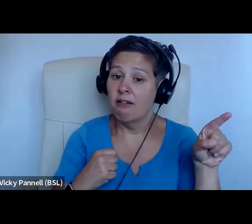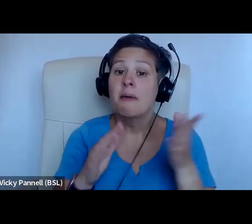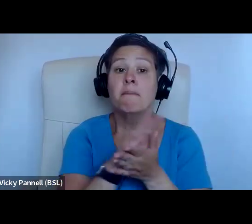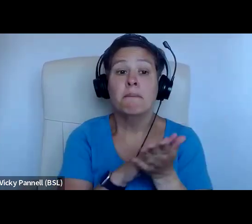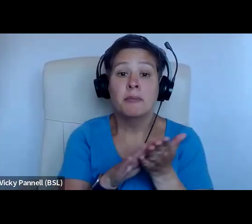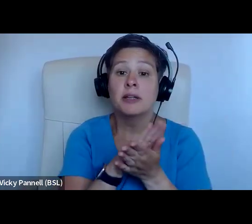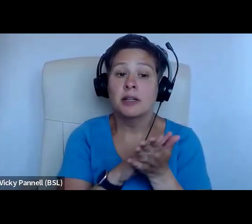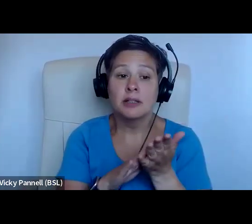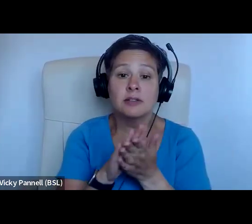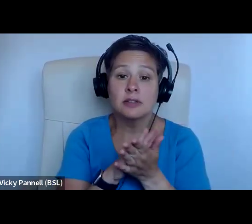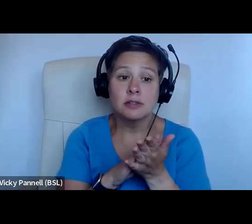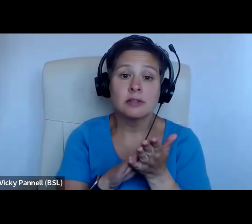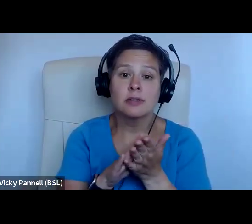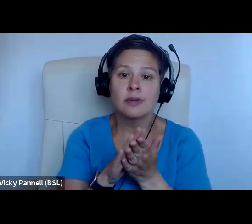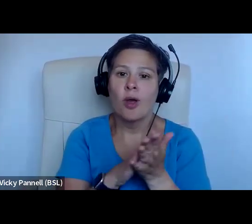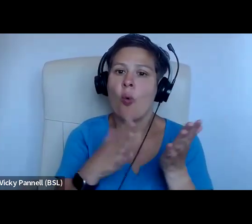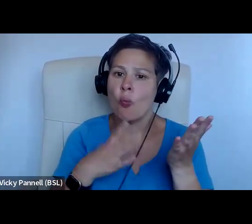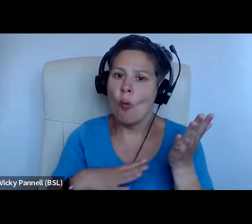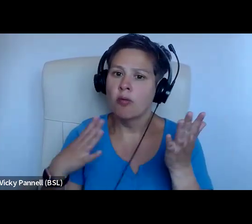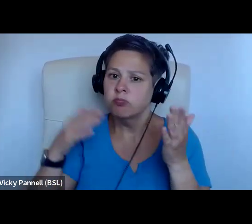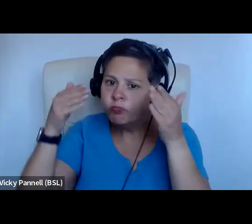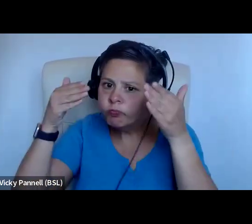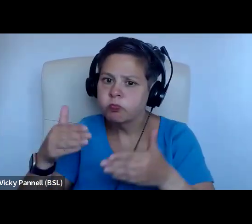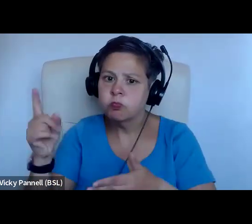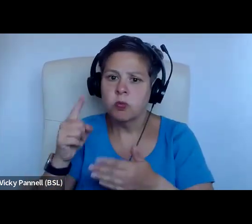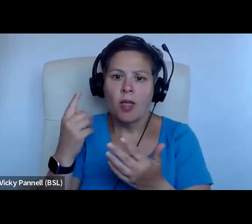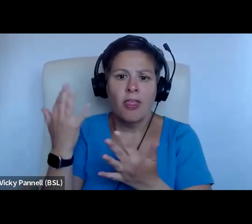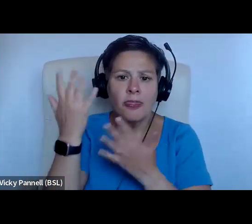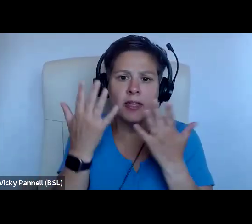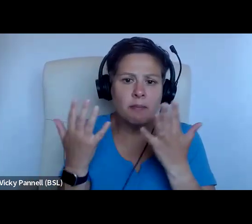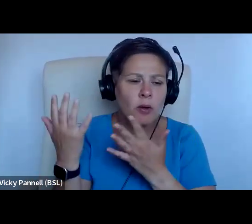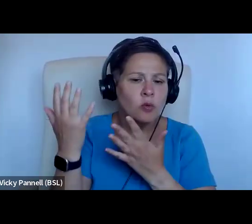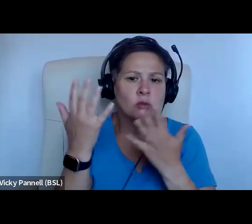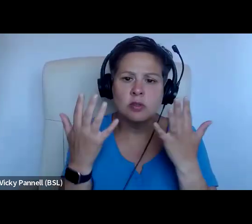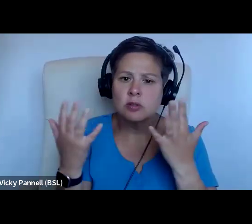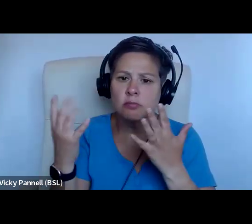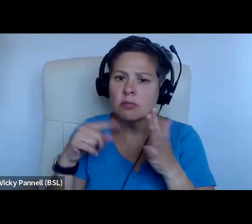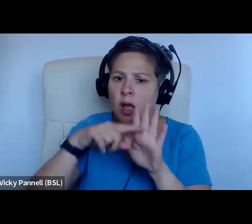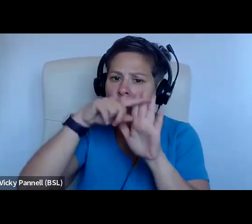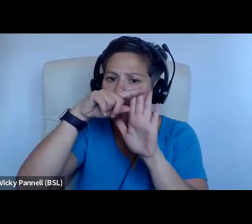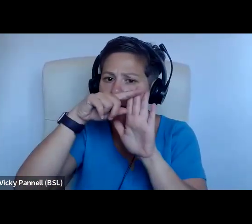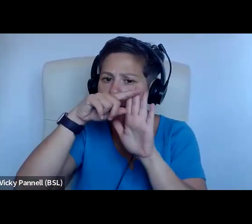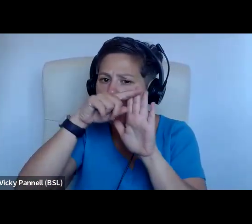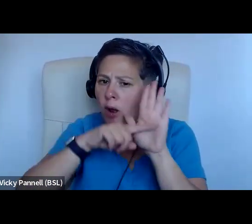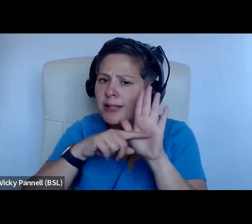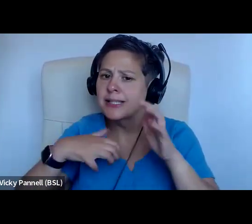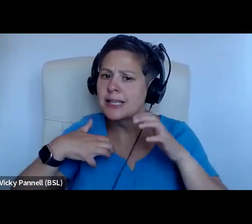What are the likely bounds of their decision-making? Meaning,